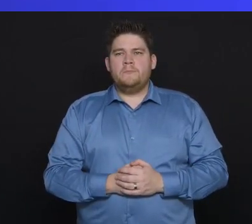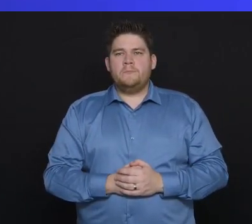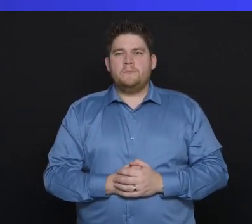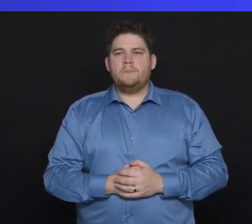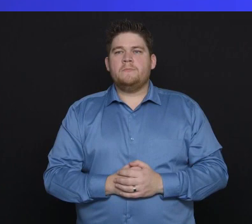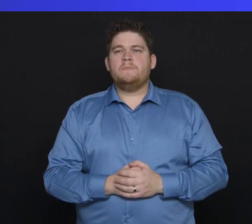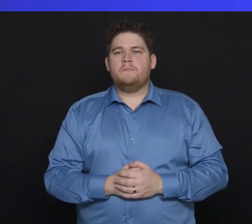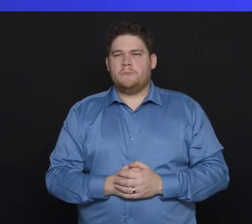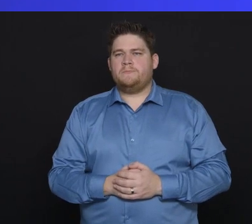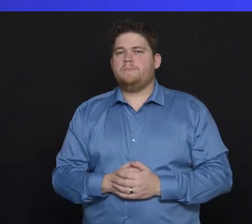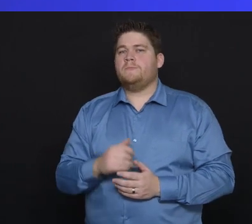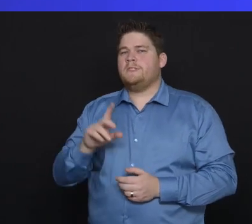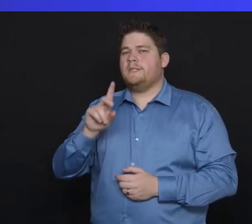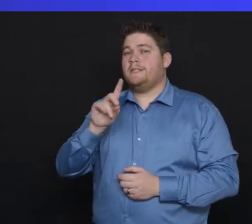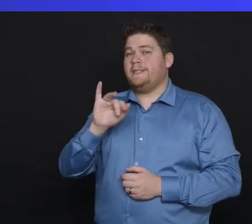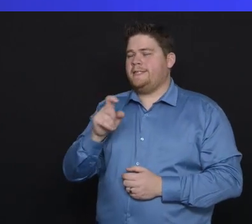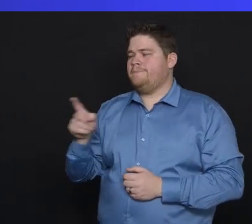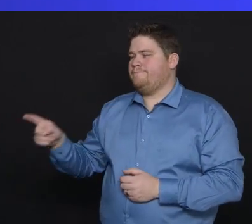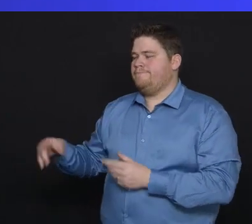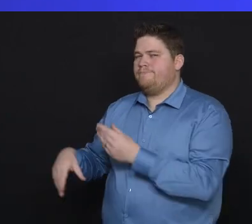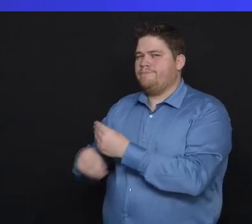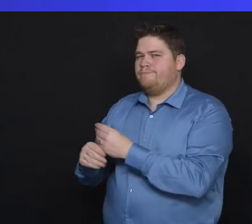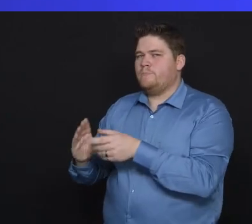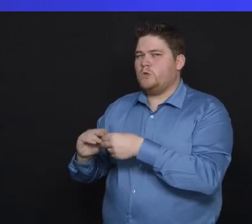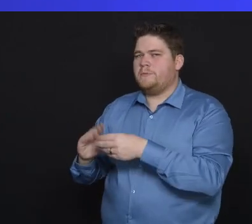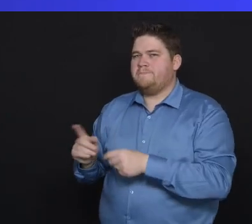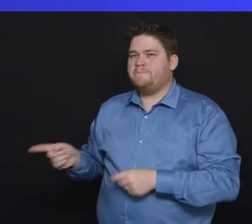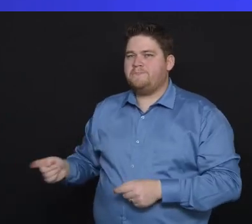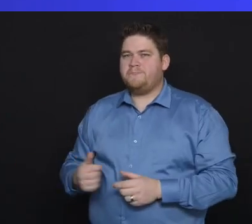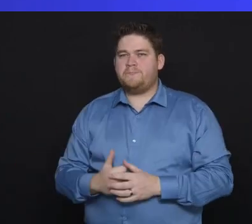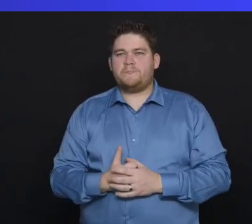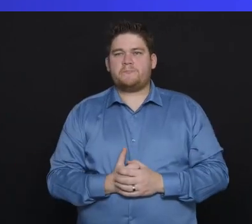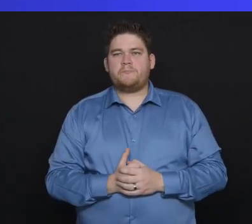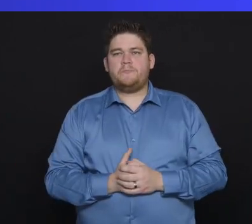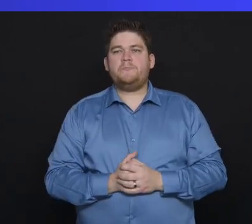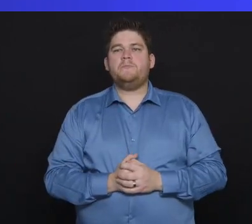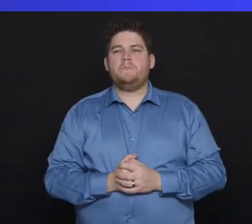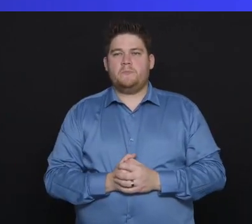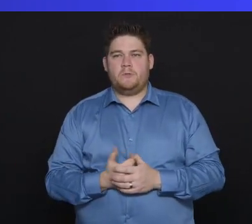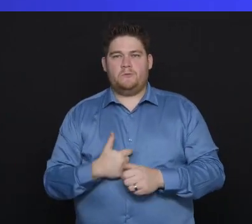together at the end of January has been extraordinary and far-sighted,